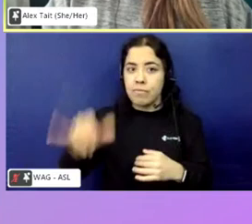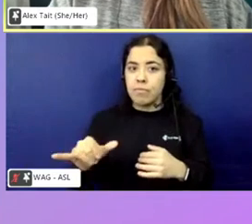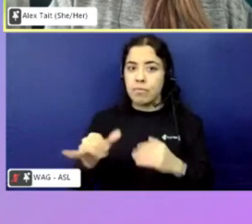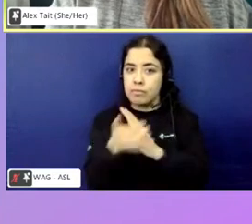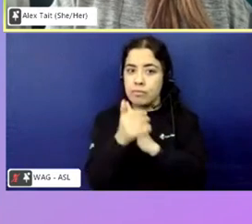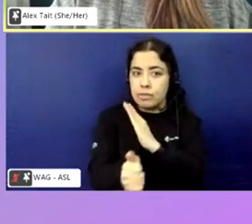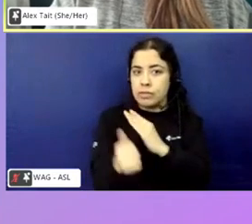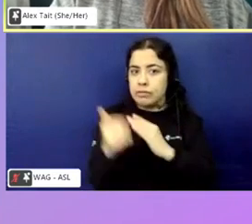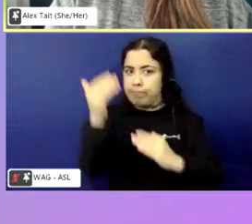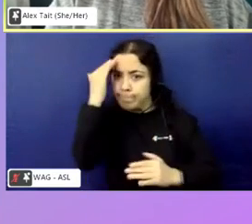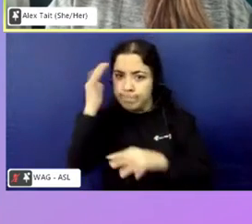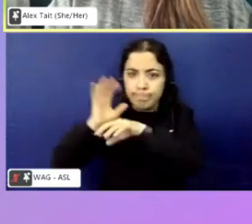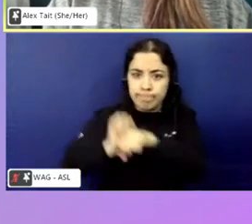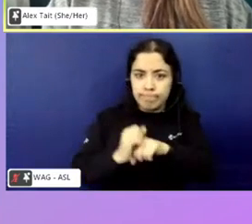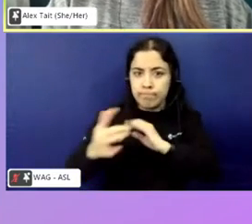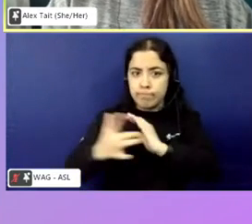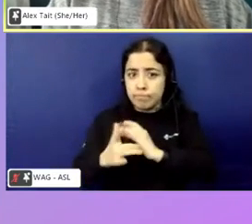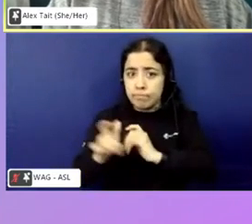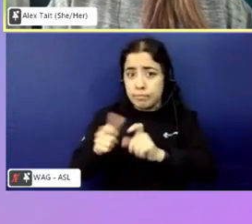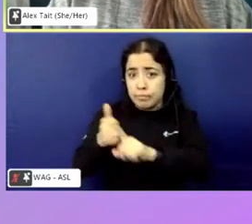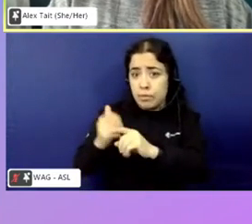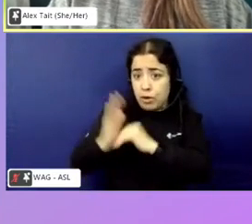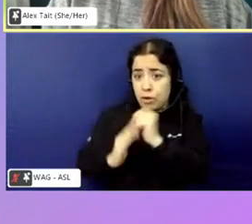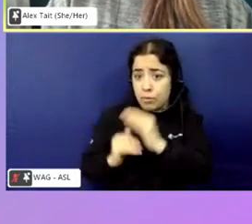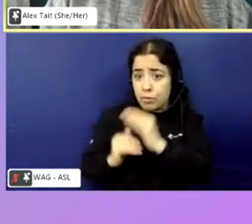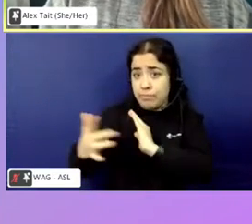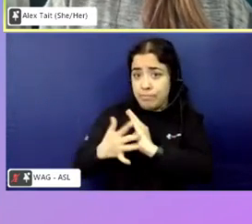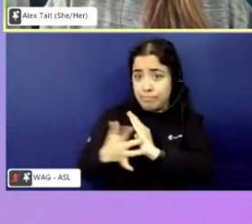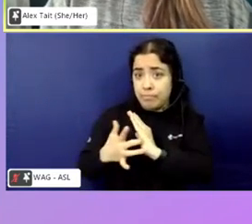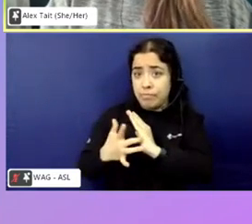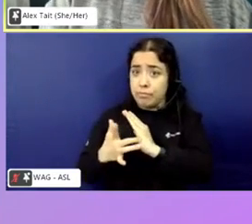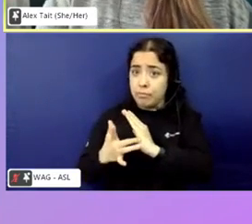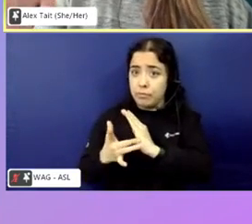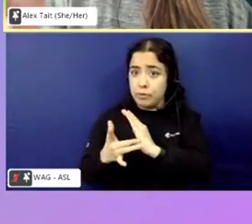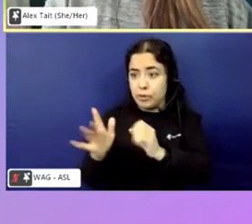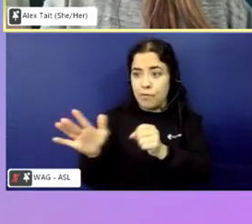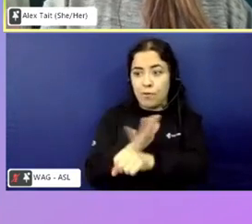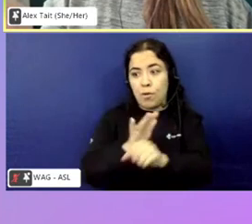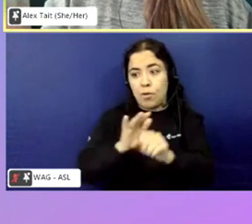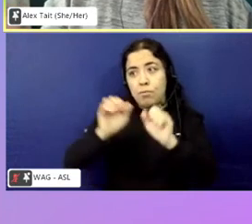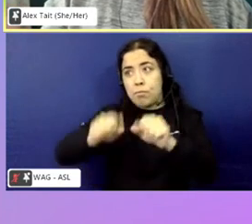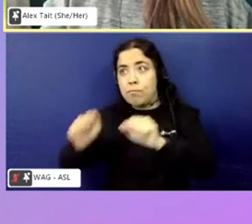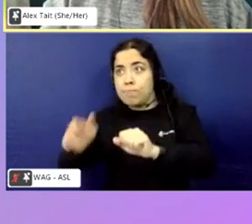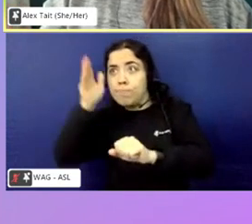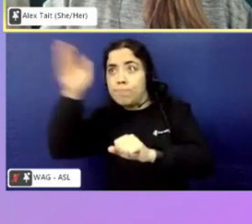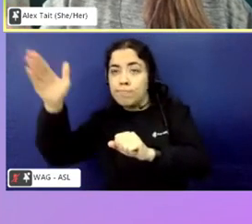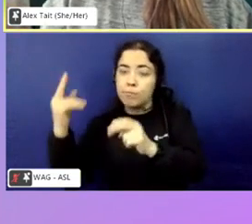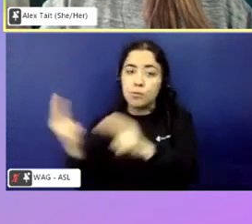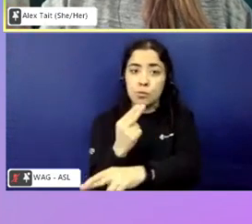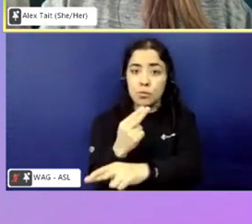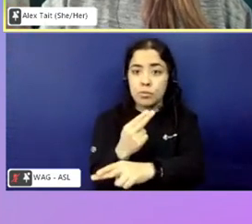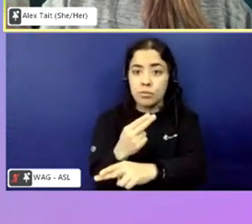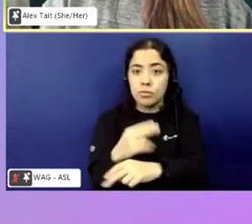digital divide skills, is about familiarity, and use of technology. So are people comfortable using digital